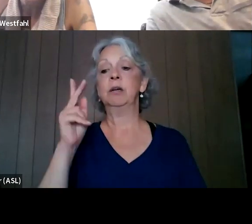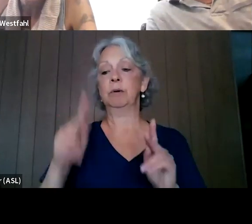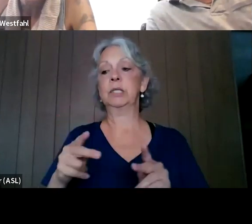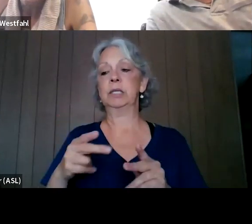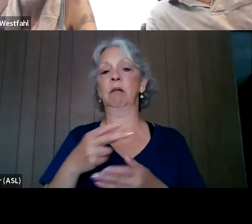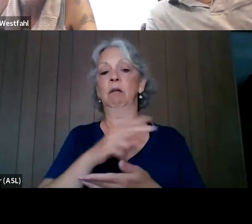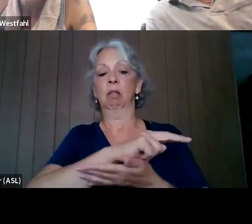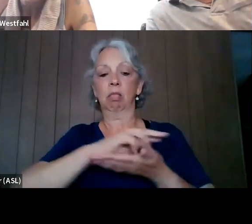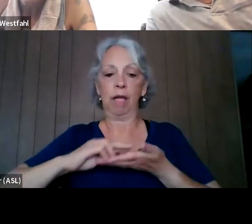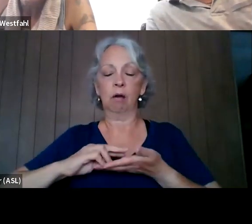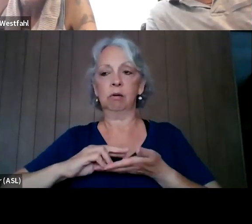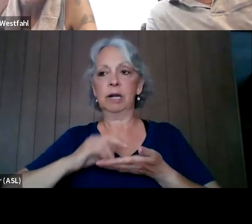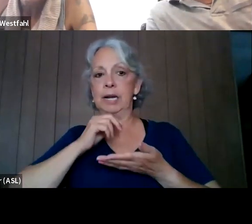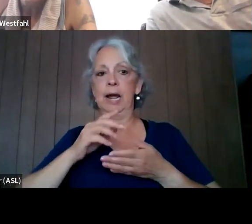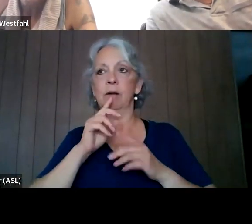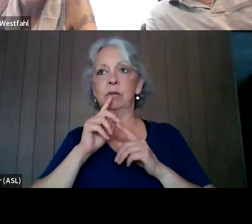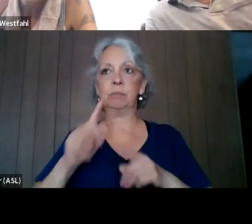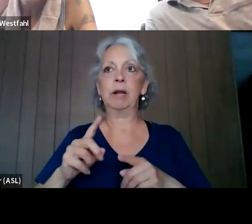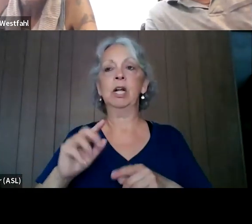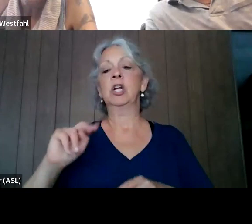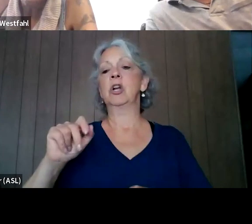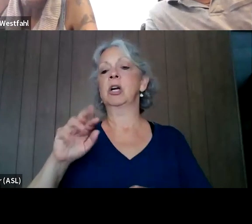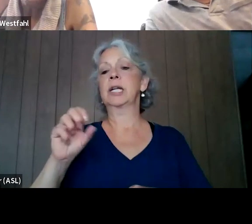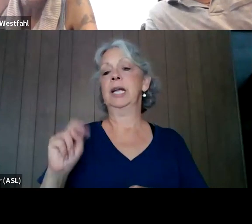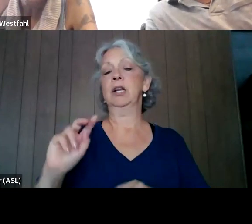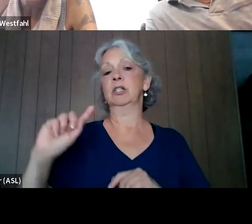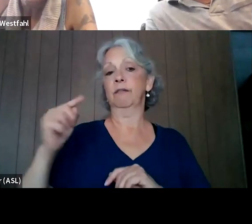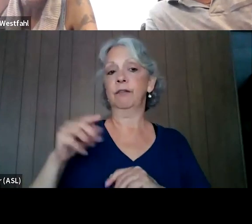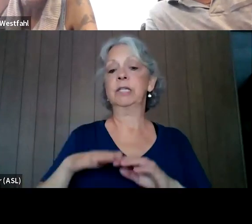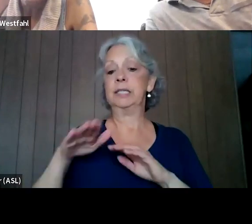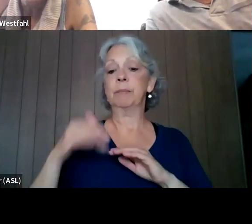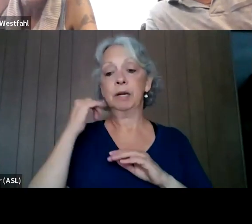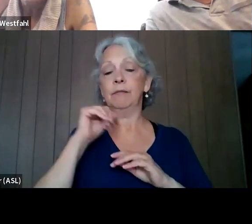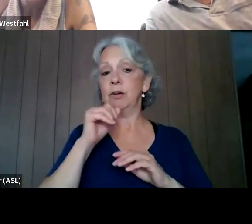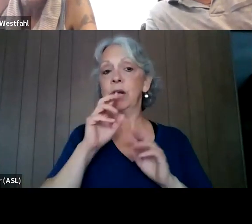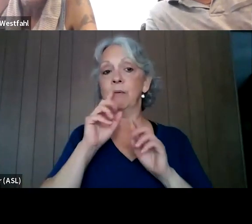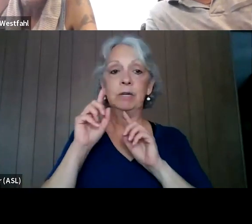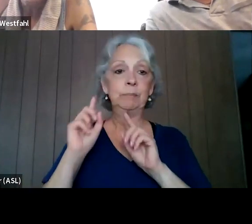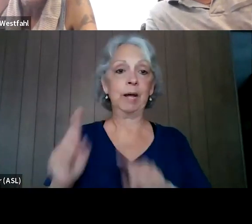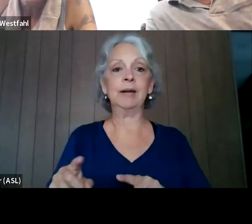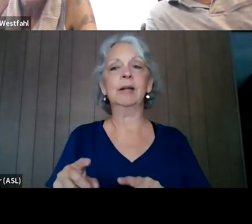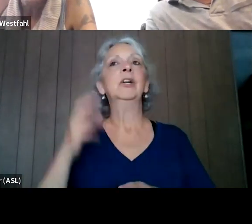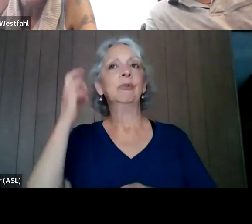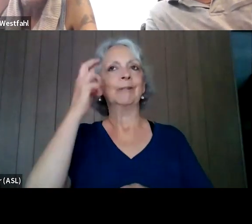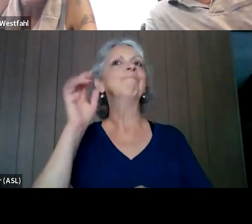Narcan should be kind of the first step, and then obviously if the person does not respond to the Narcan, then you probably are realizing that you're, you know,